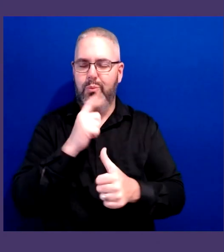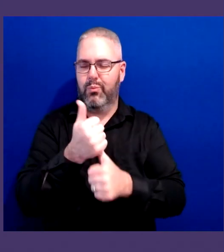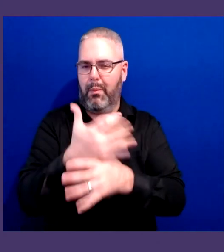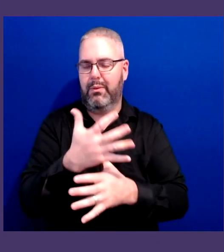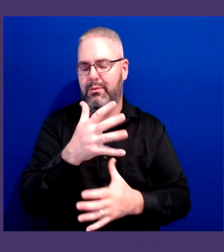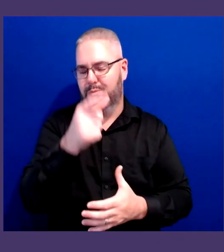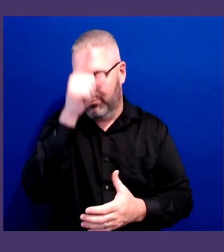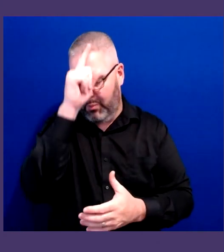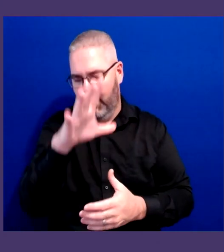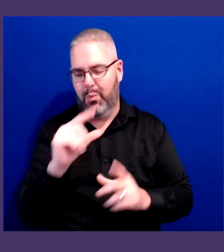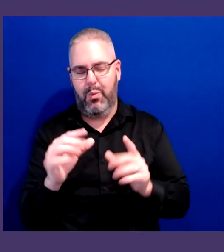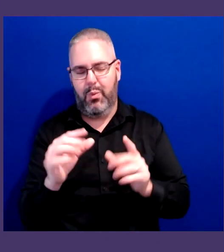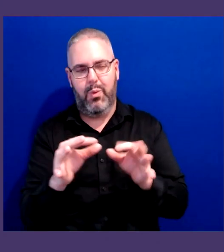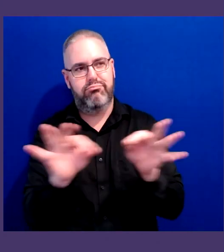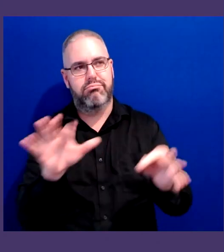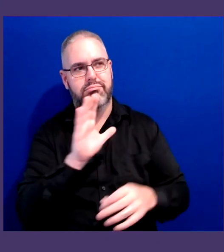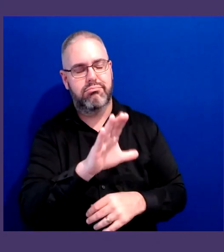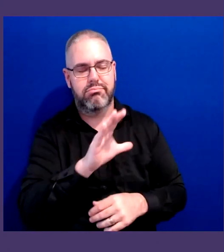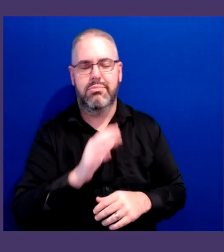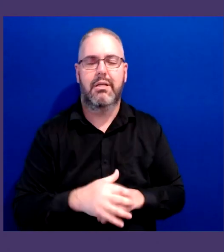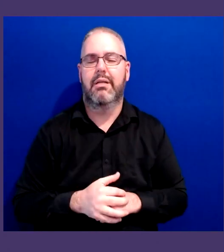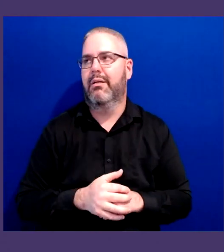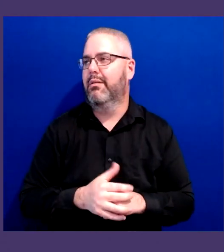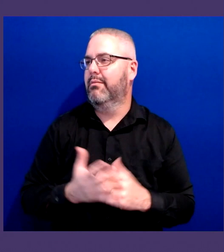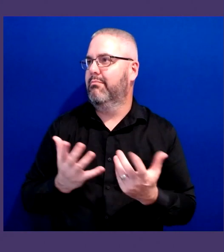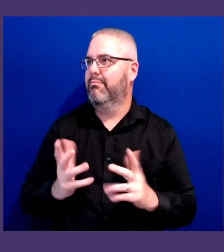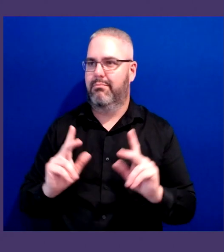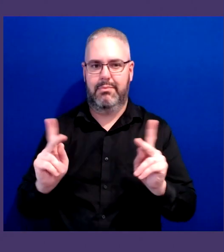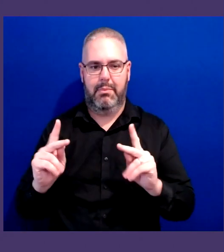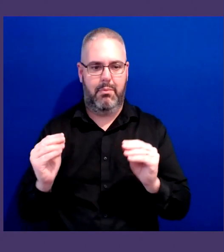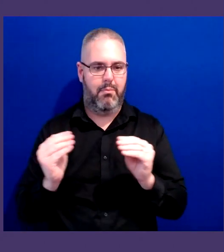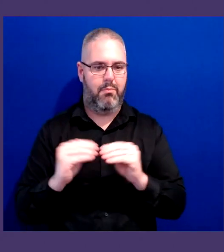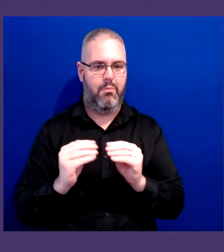suddenly, wide clumps of society were saying,